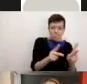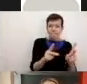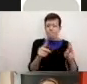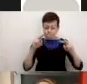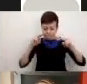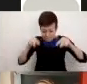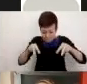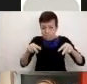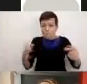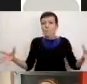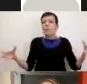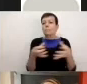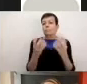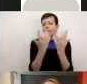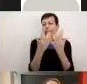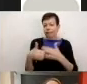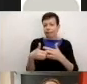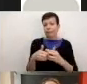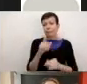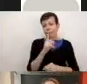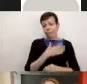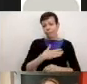the effort required to provide information to us.